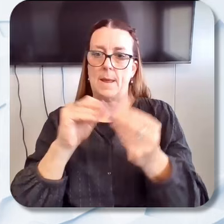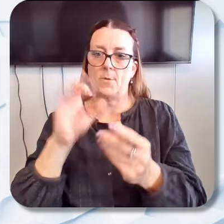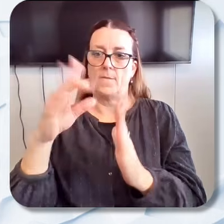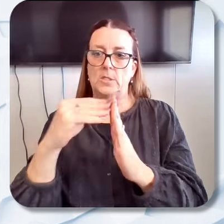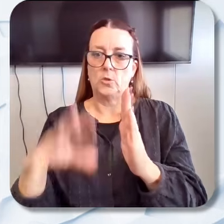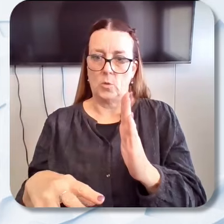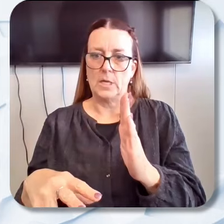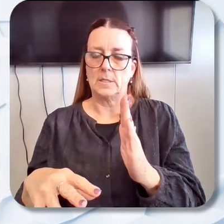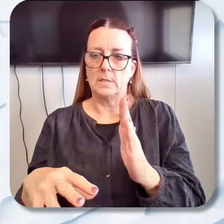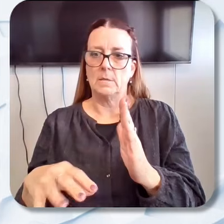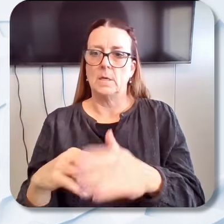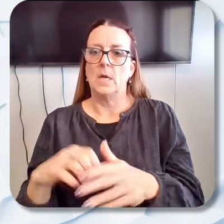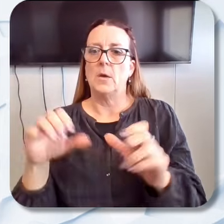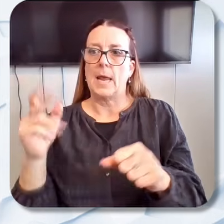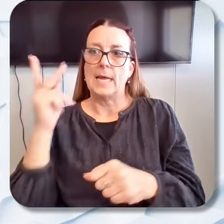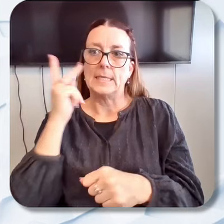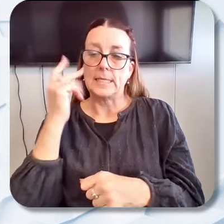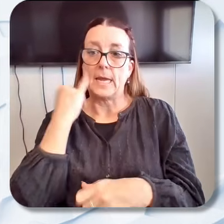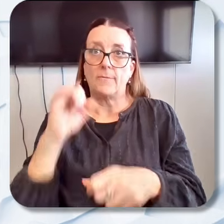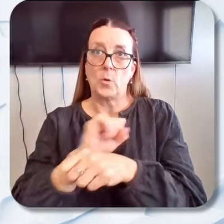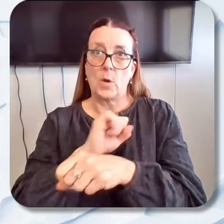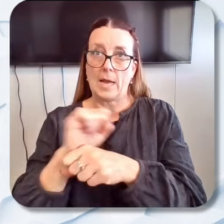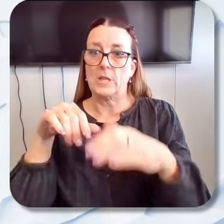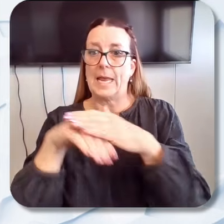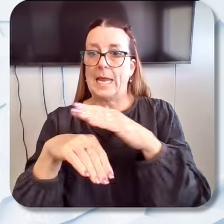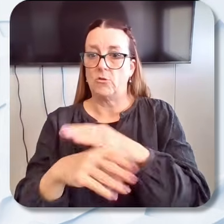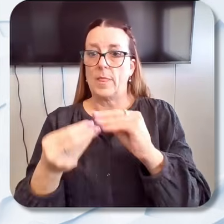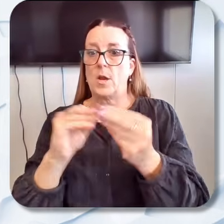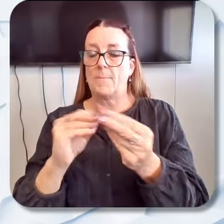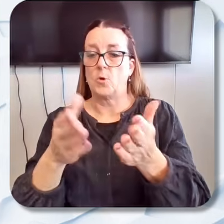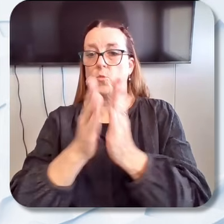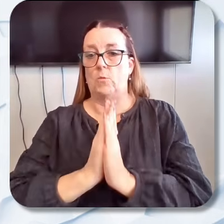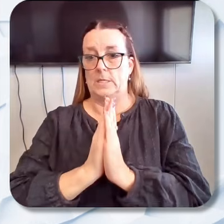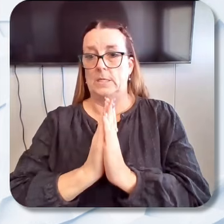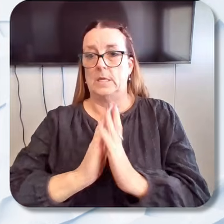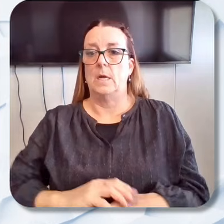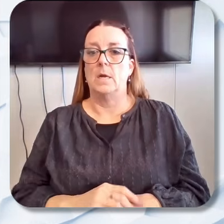So you could see, if you actually entered the number that was requested, try to enter